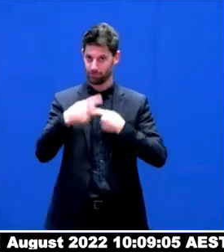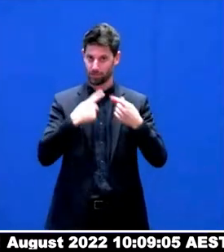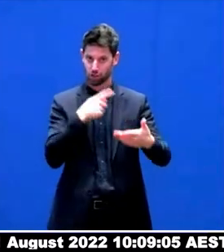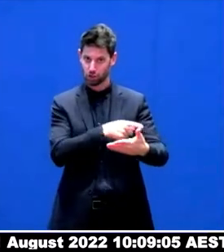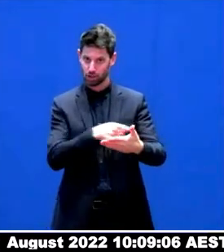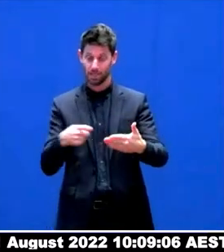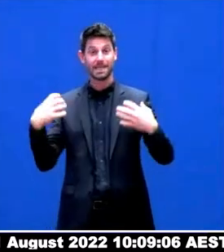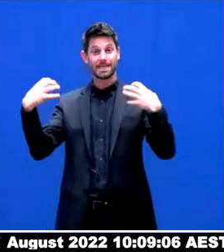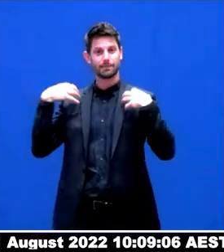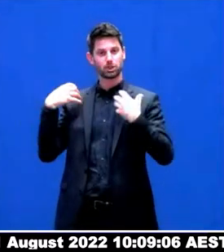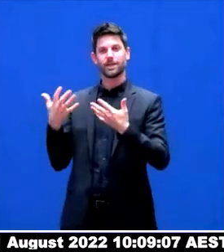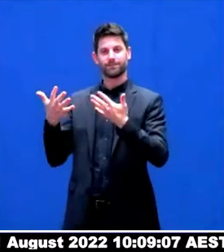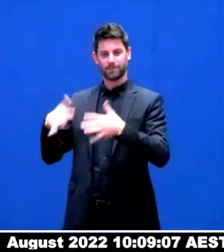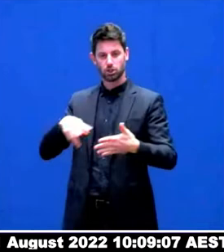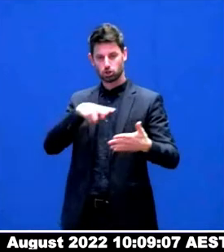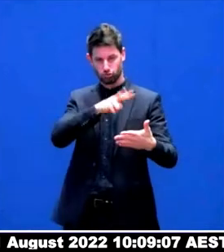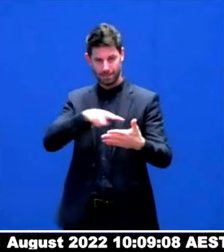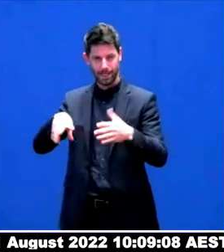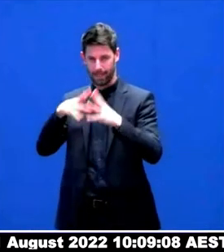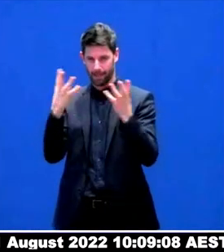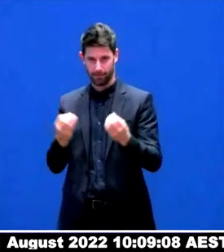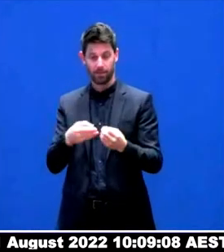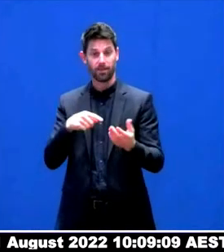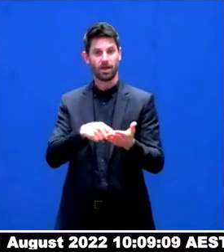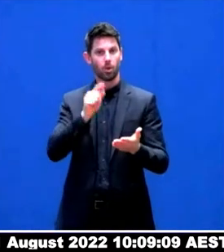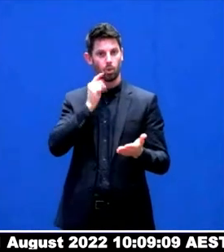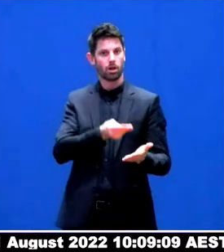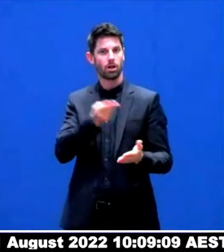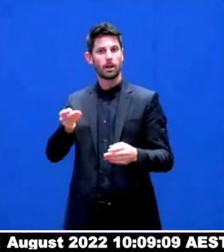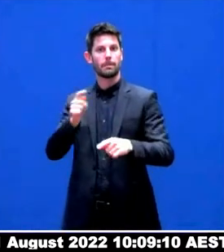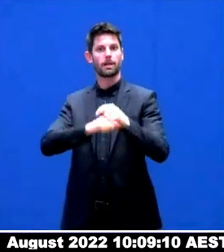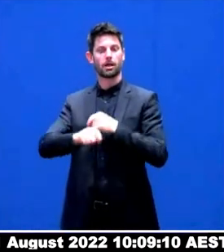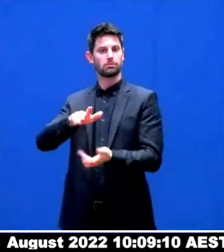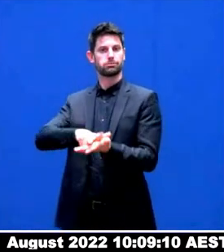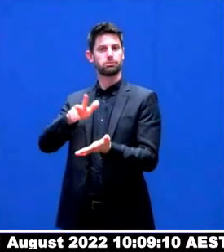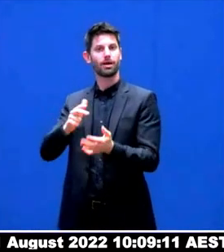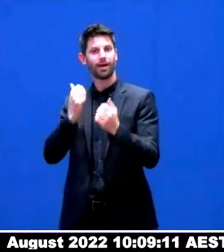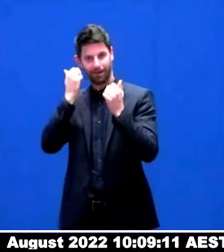read the statement and the statement will be tendered in due course, but I want to start